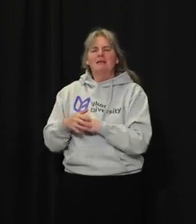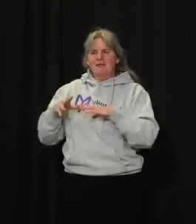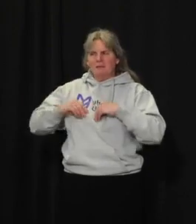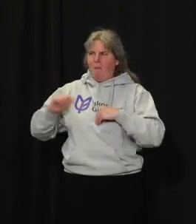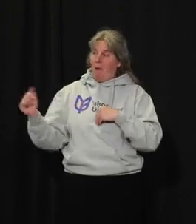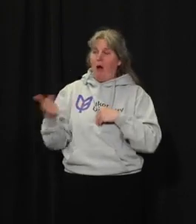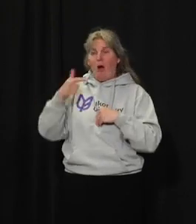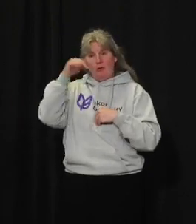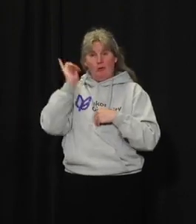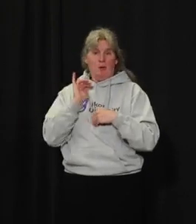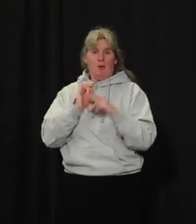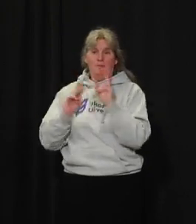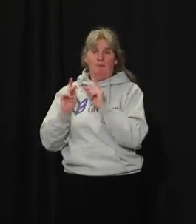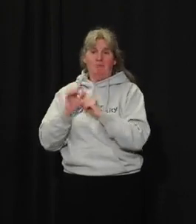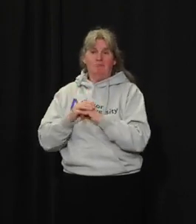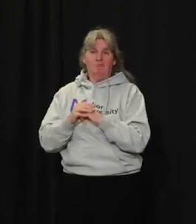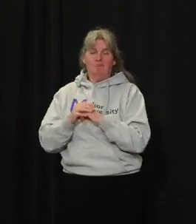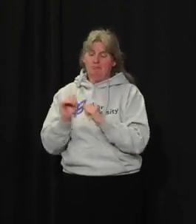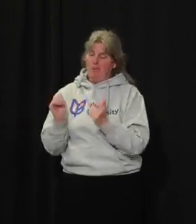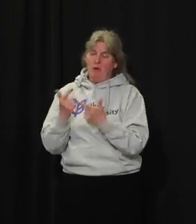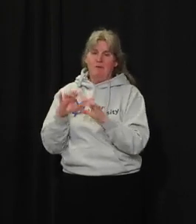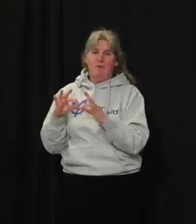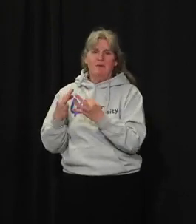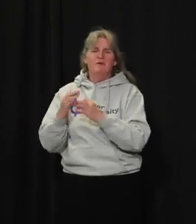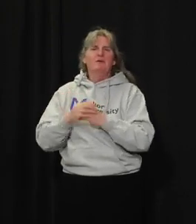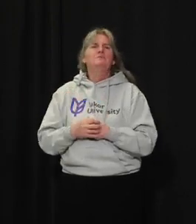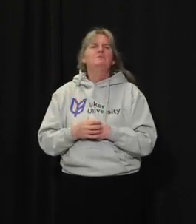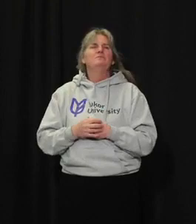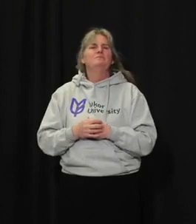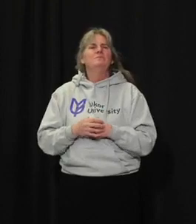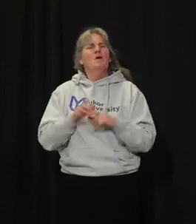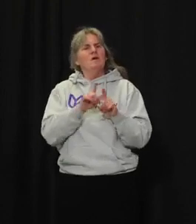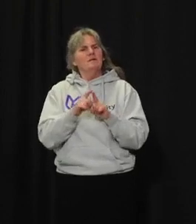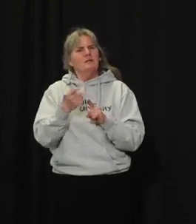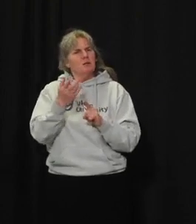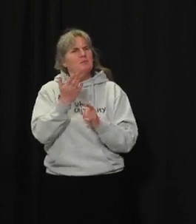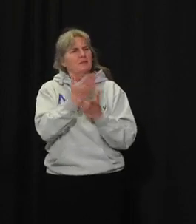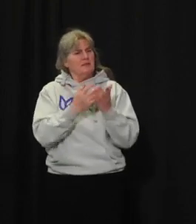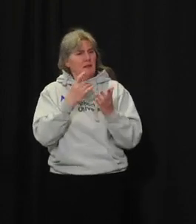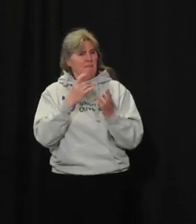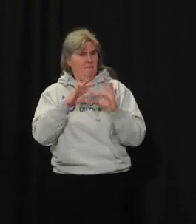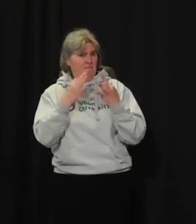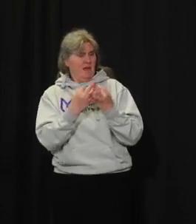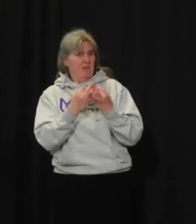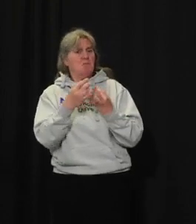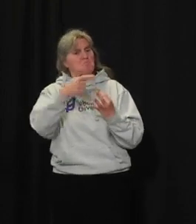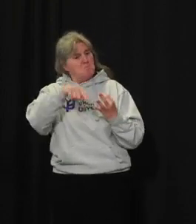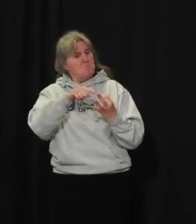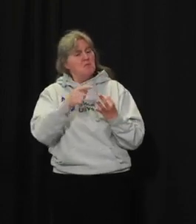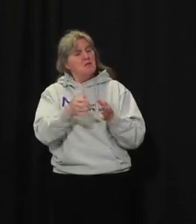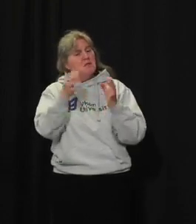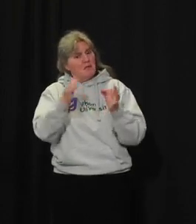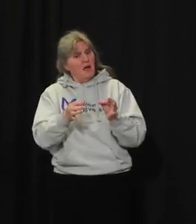children from all families. I also recognize that some families will choose to keep